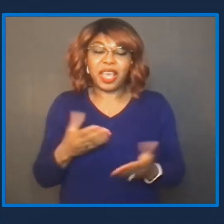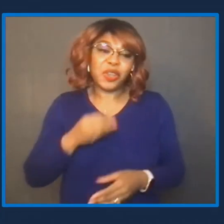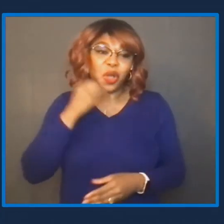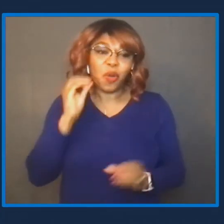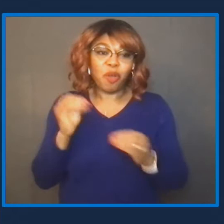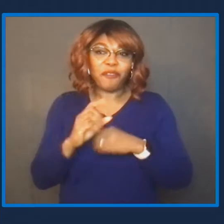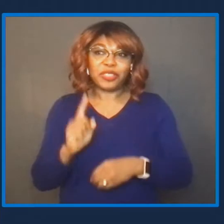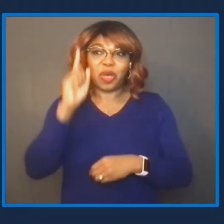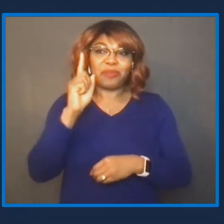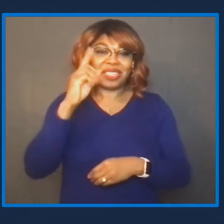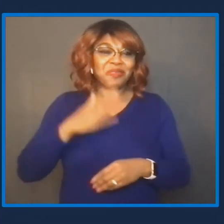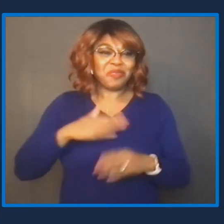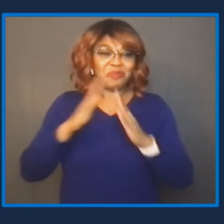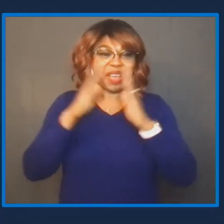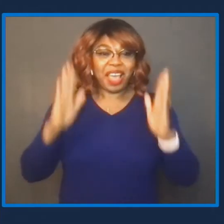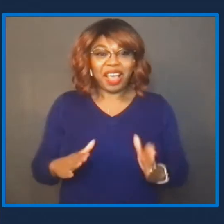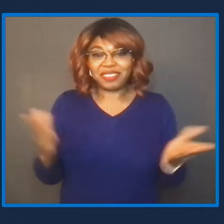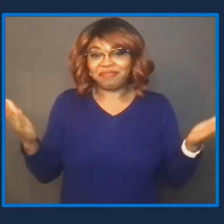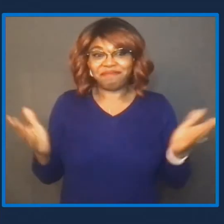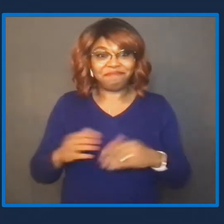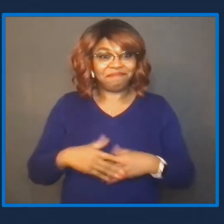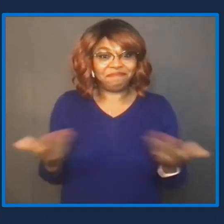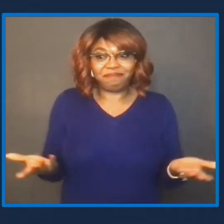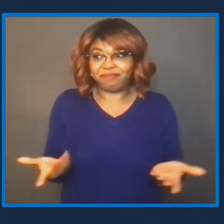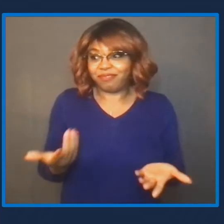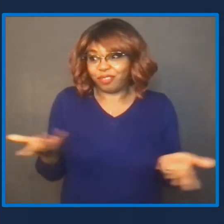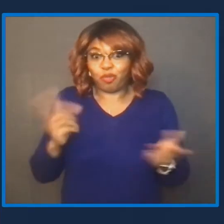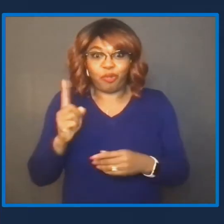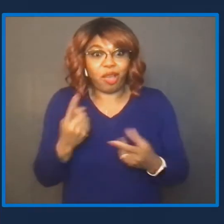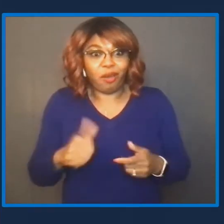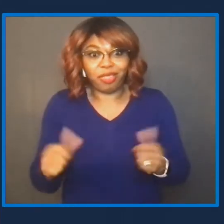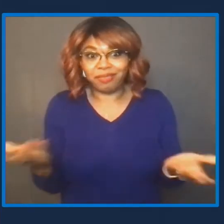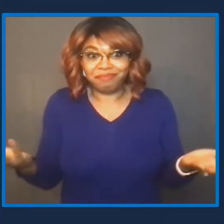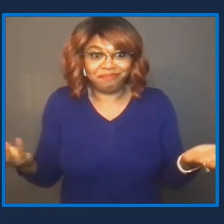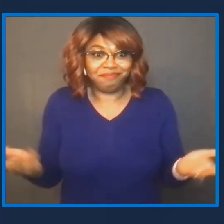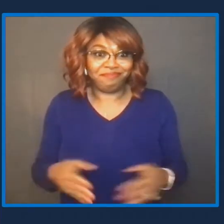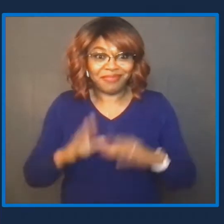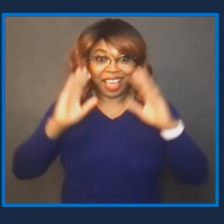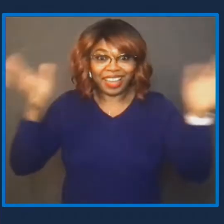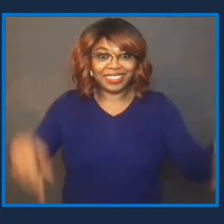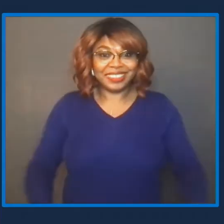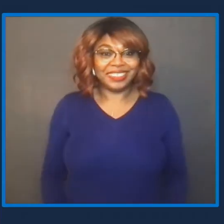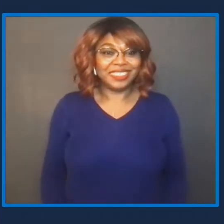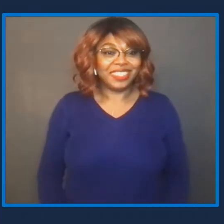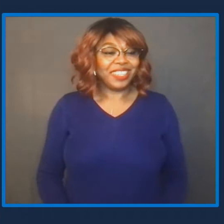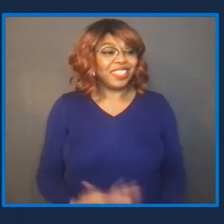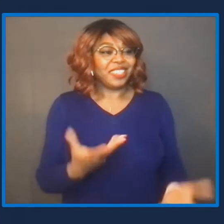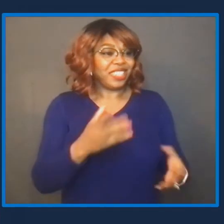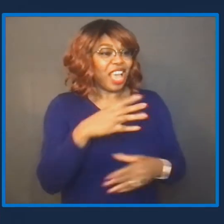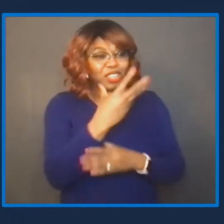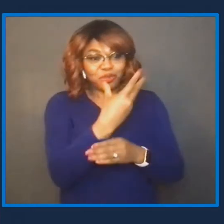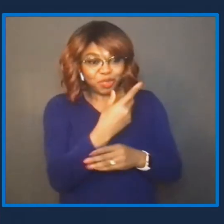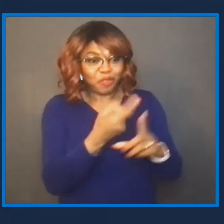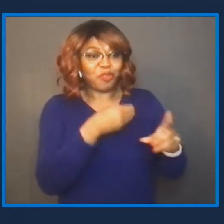, because where else would it be? Shooting from home at home, your home office at home. Yeah.